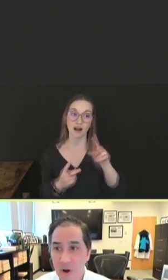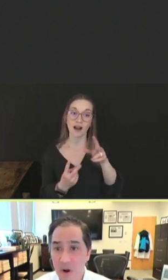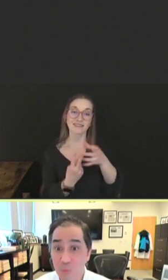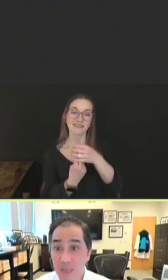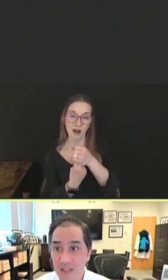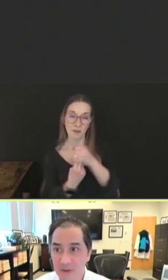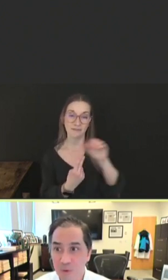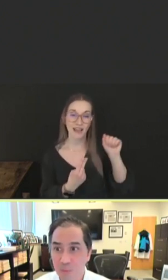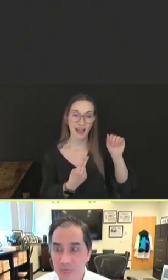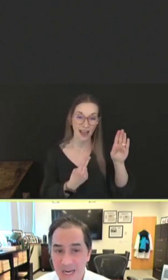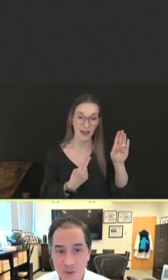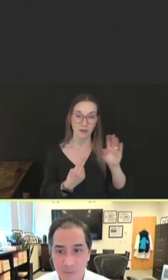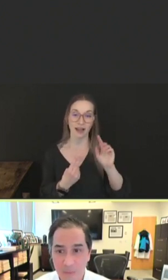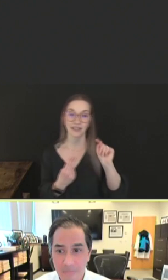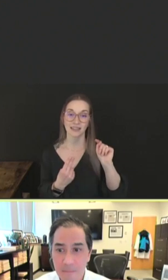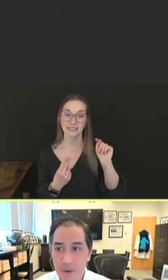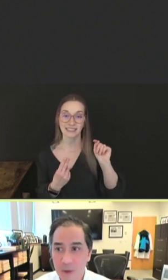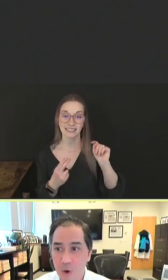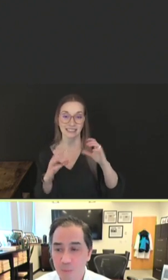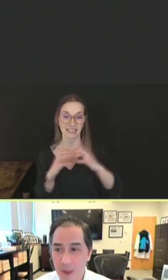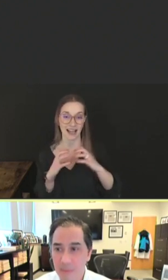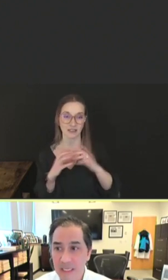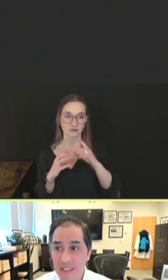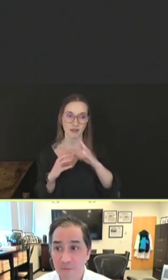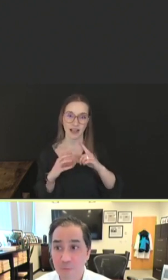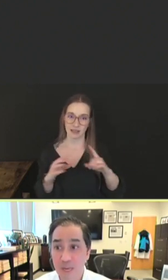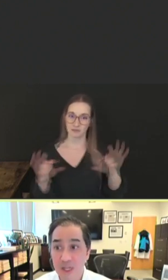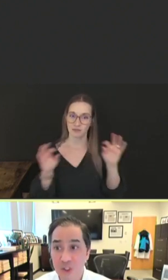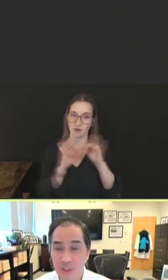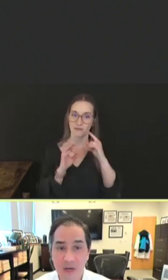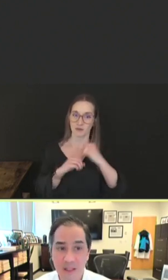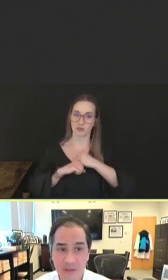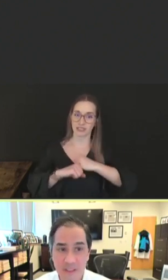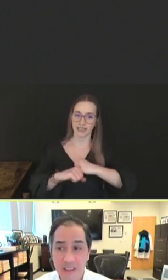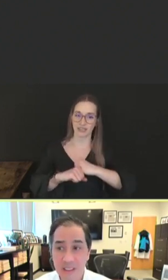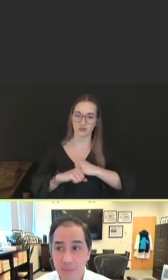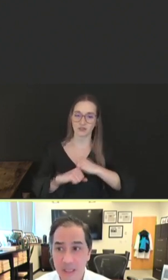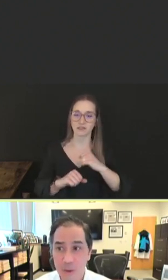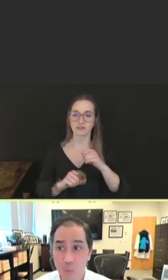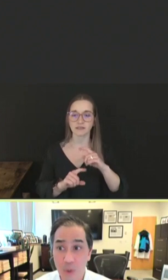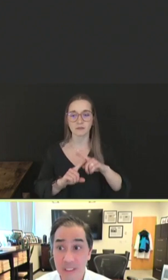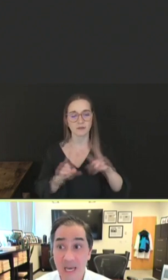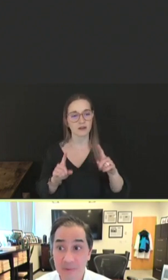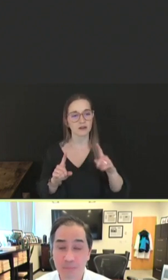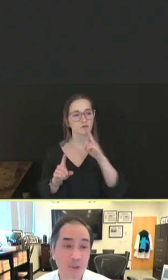are relevant for protection. But are probably differentially relevant depending on what type of